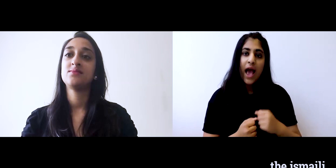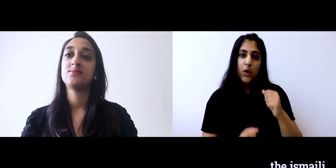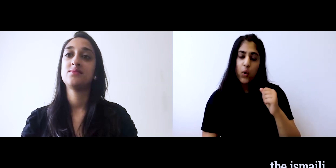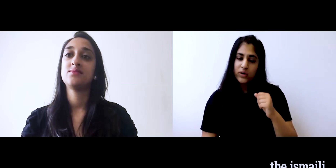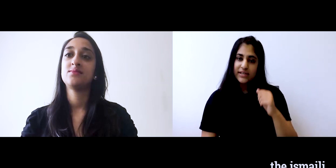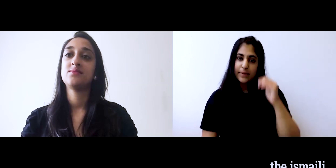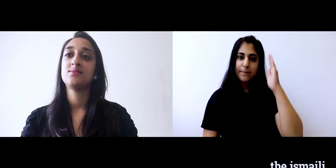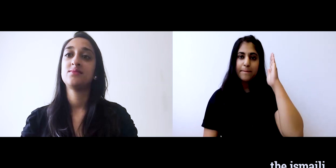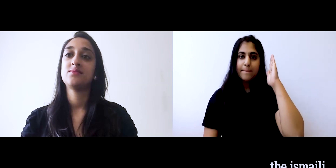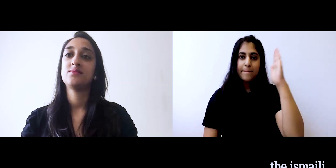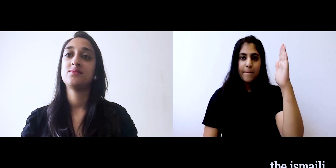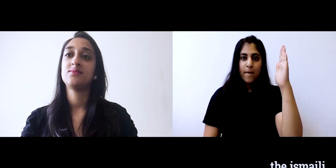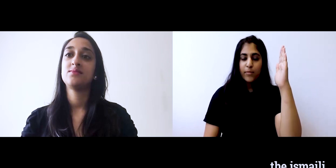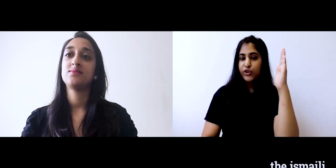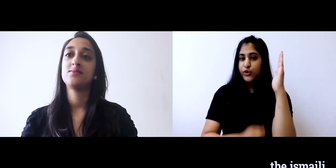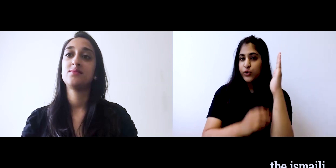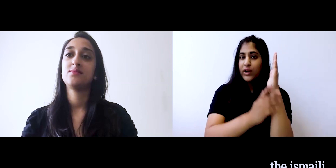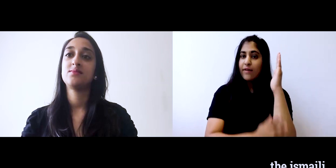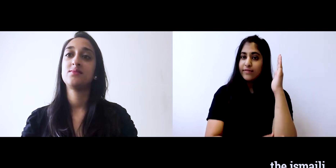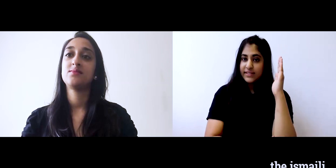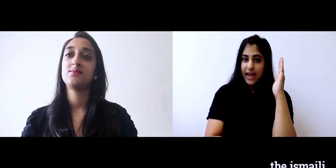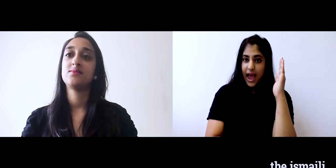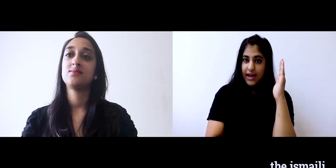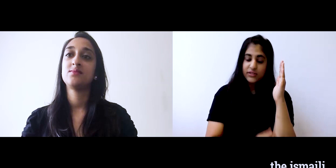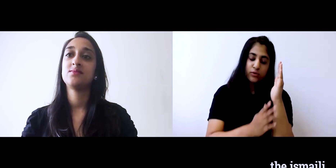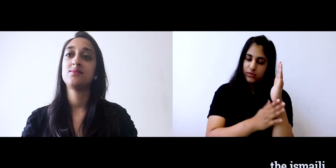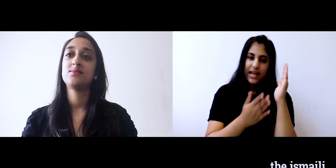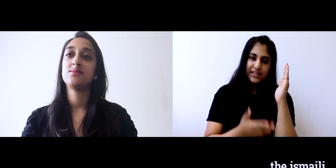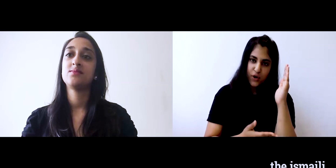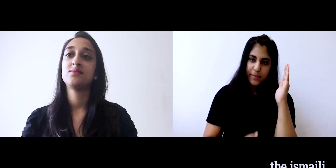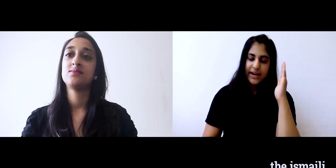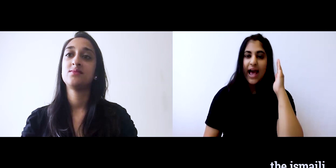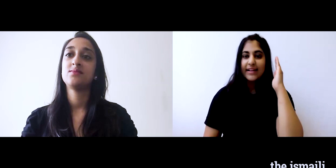And autumn, put your left hand or less dominant hand